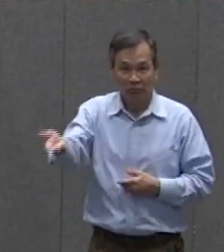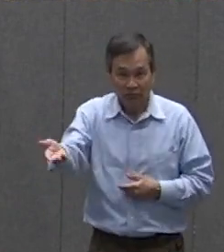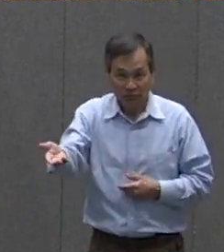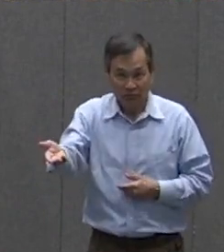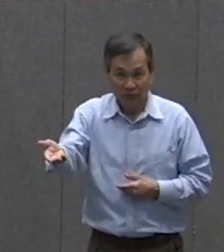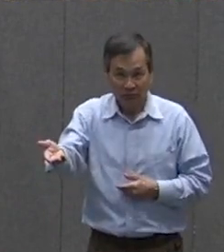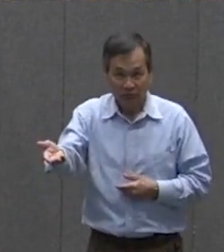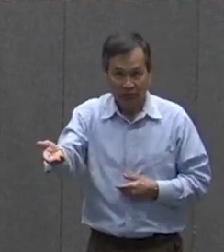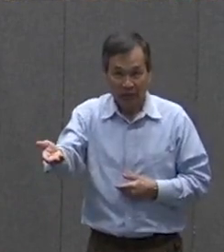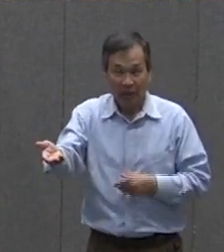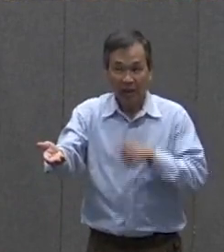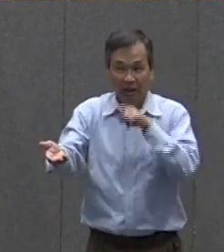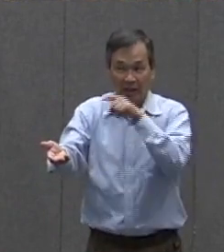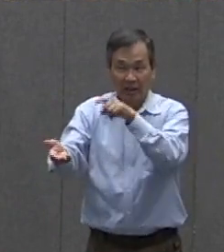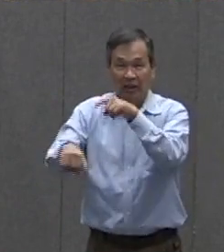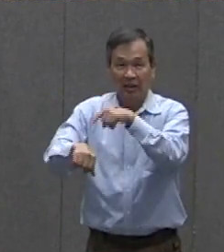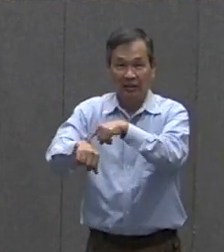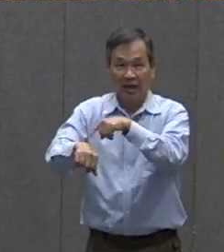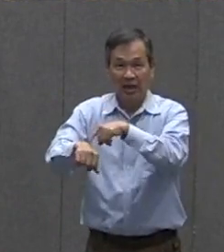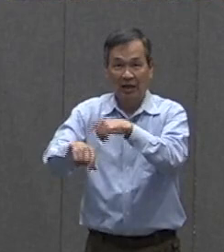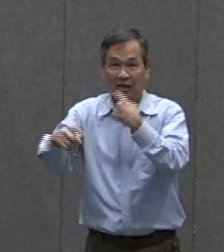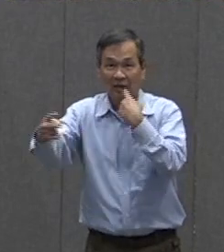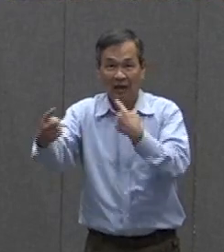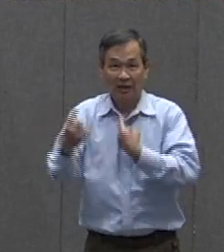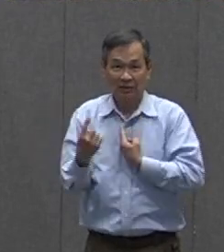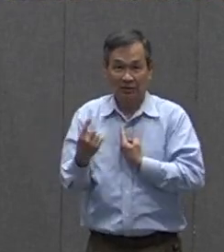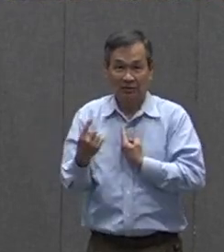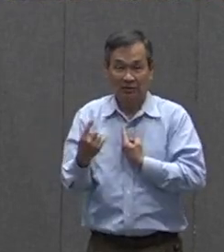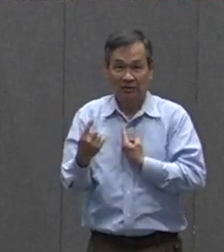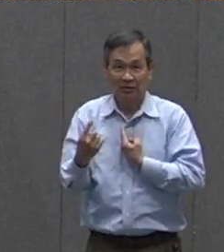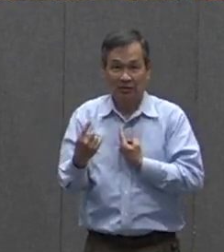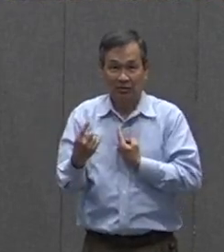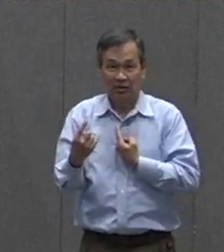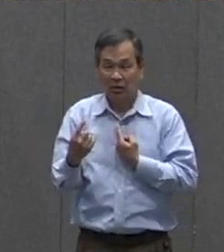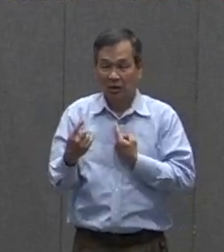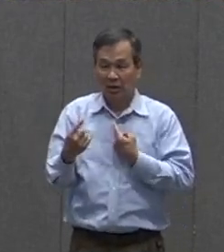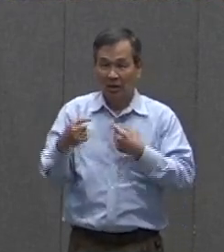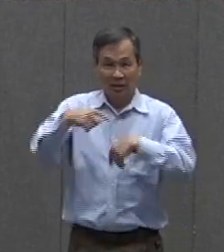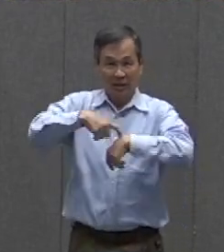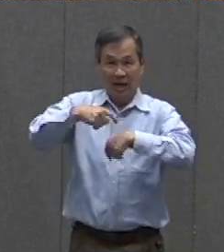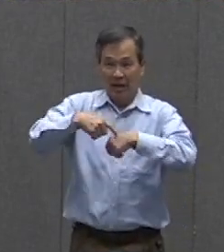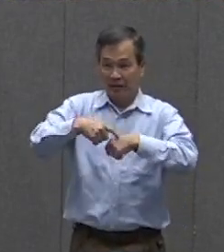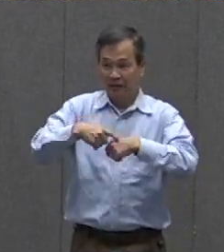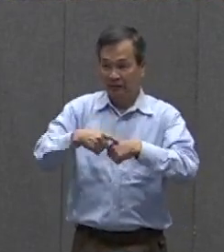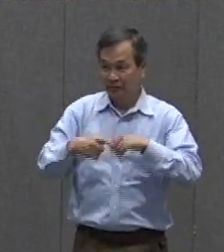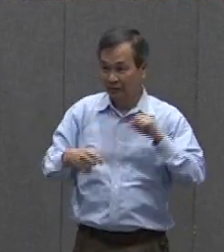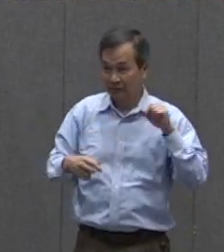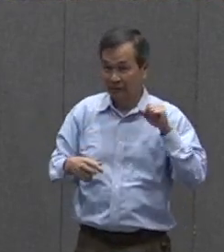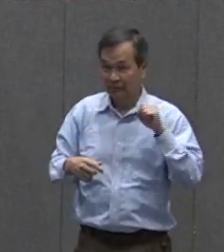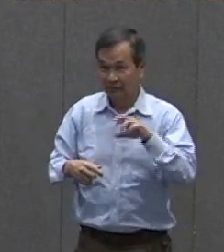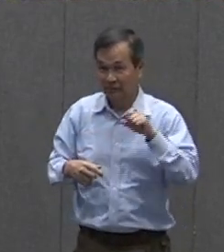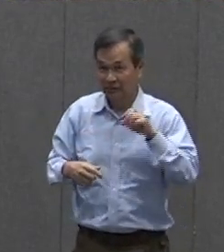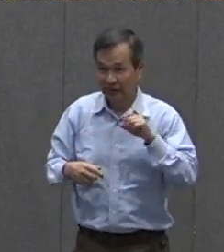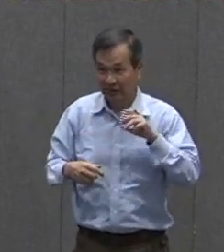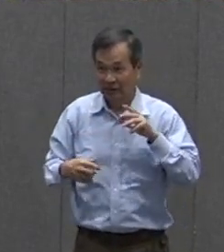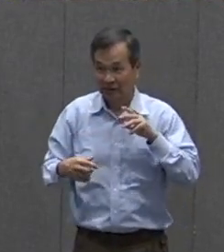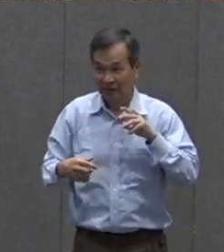and the time that the student comes up with an answer. Kids need time to process information